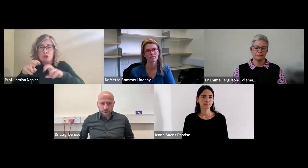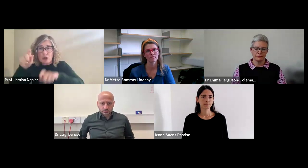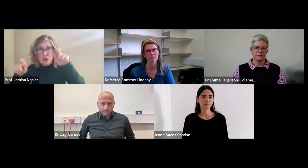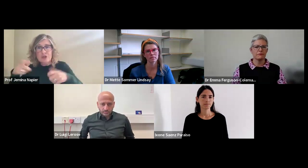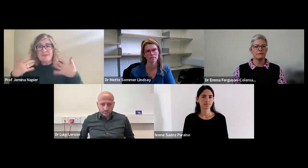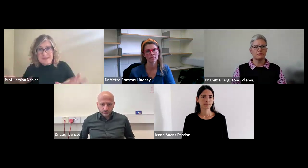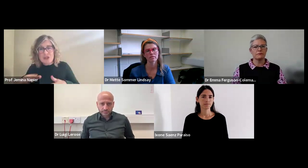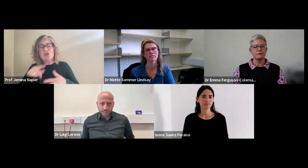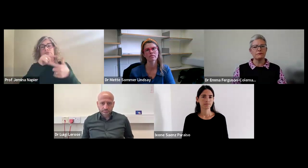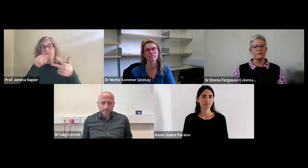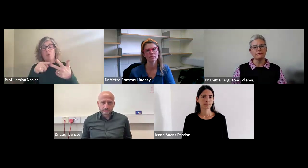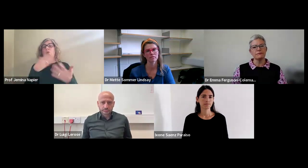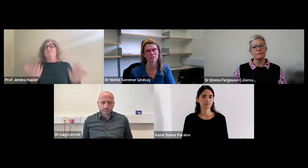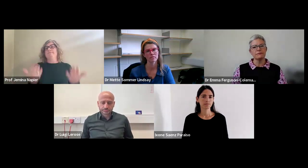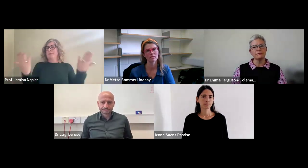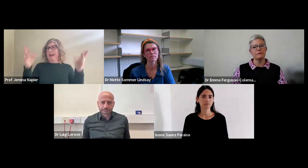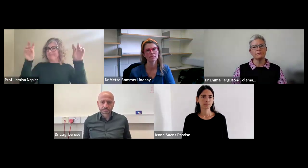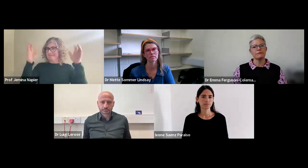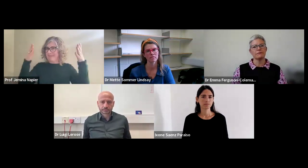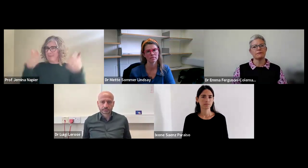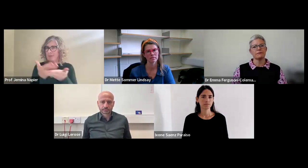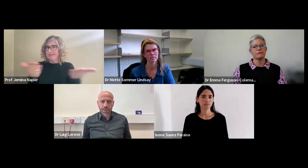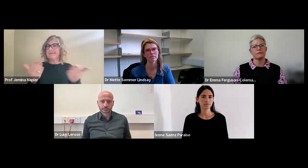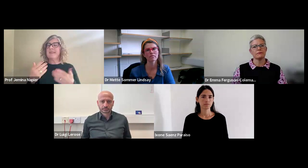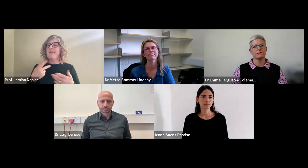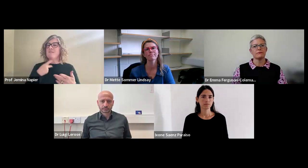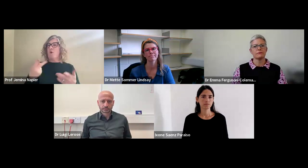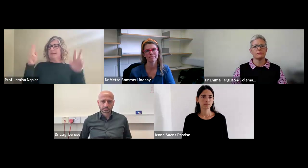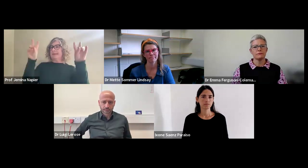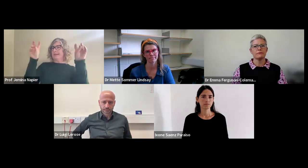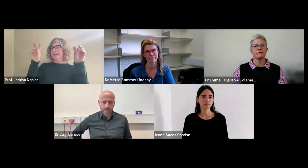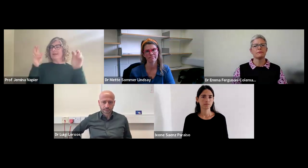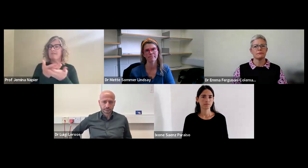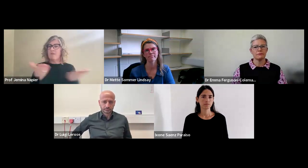to have education, we've got others on black researchers, on researchers with neurodiversity,